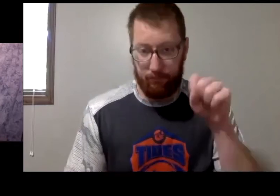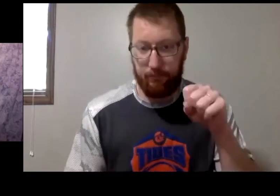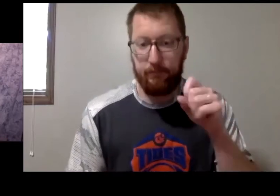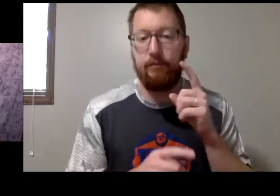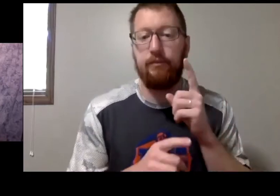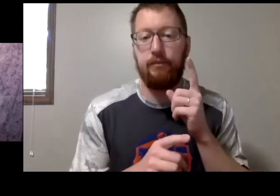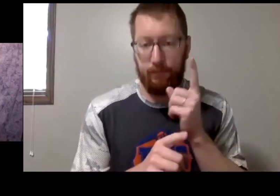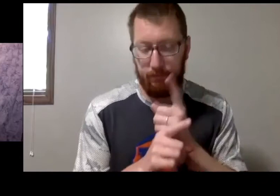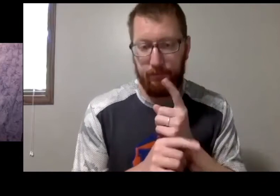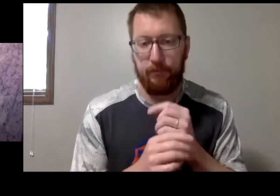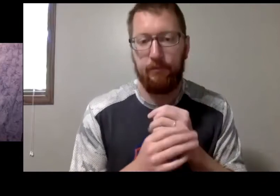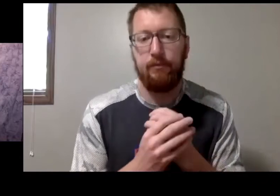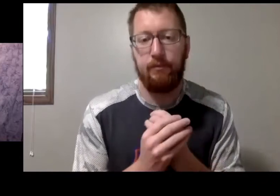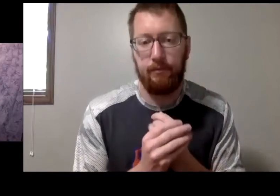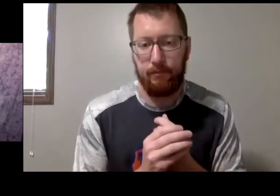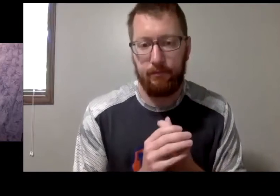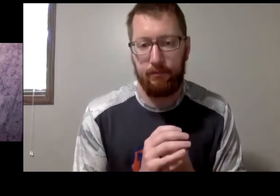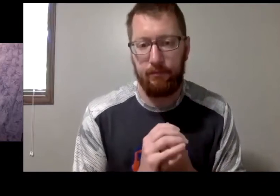Did they talk about that in the documentary?